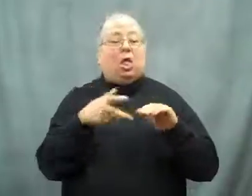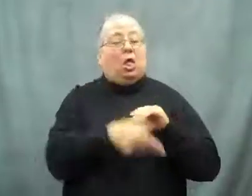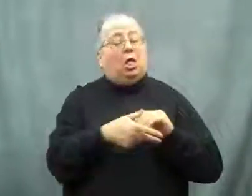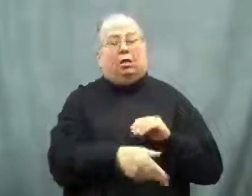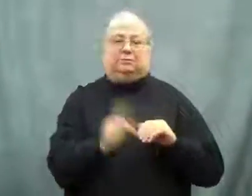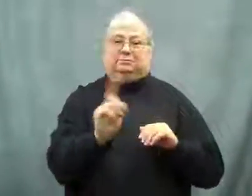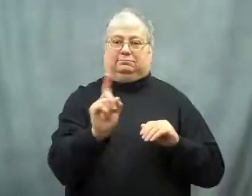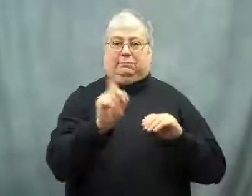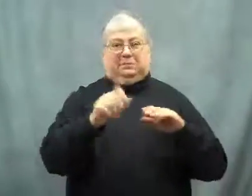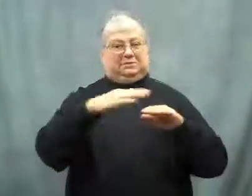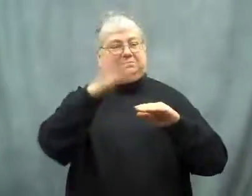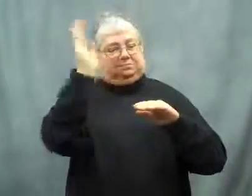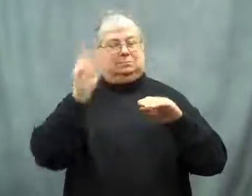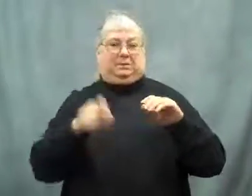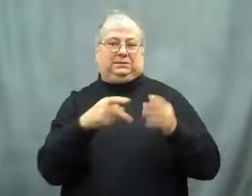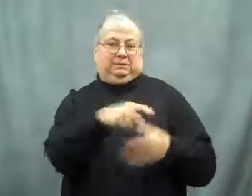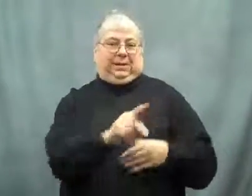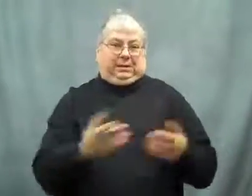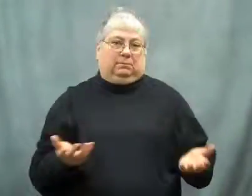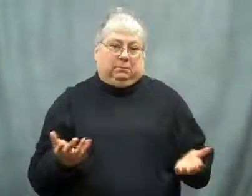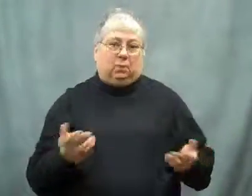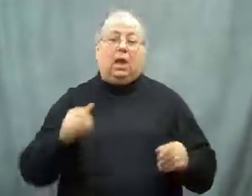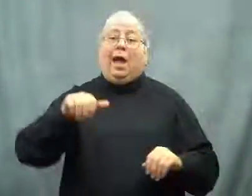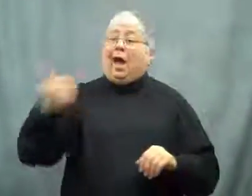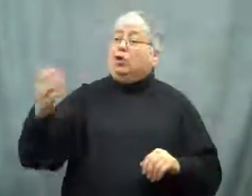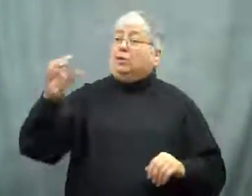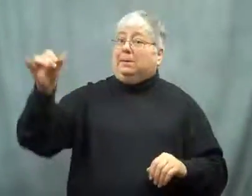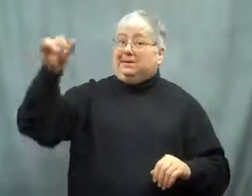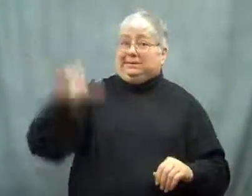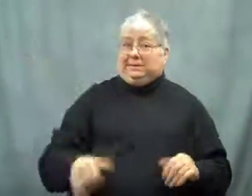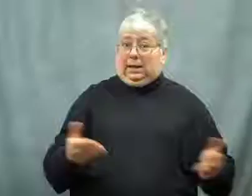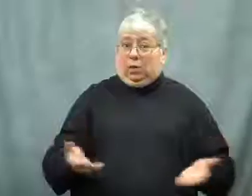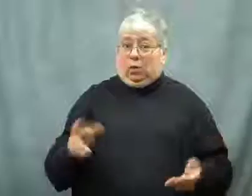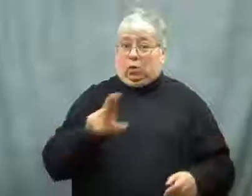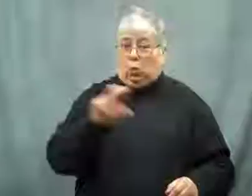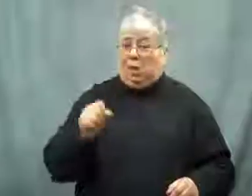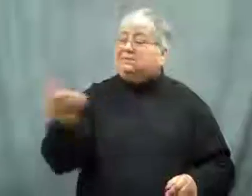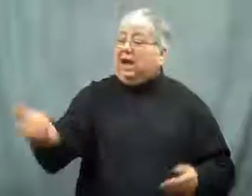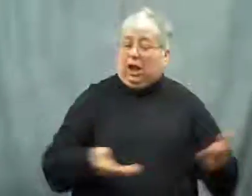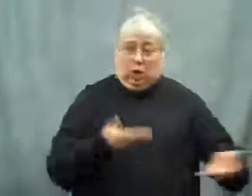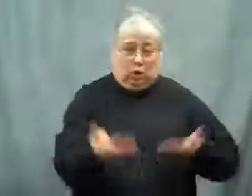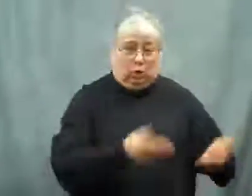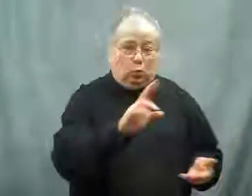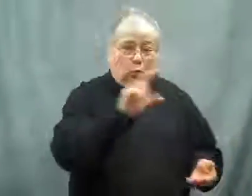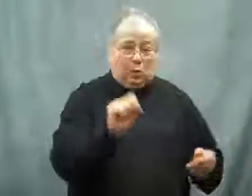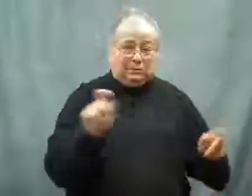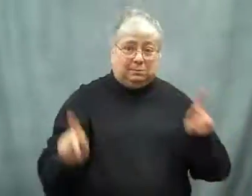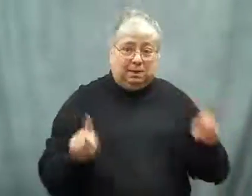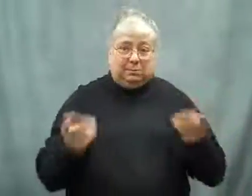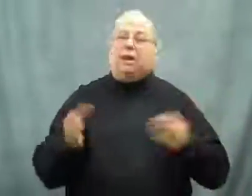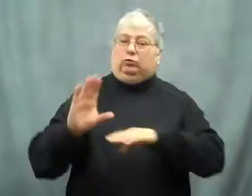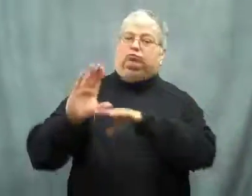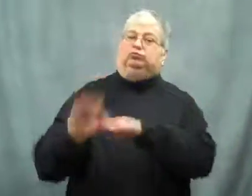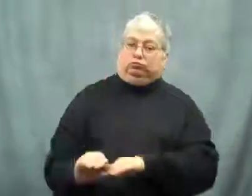No more tax cuts for them, they'd have to pay a minimum amount.